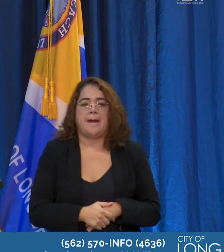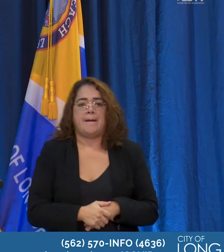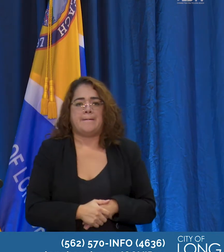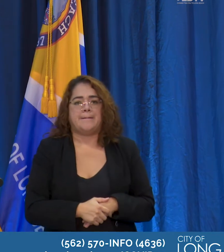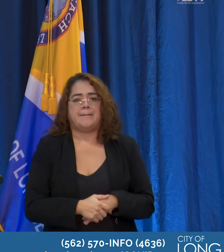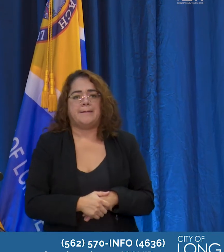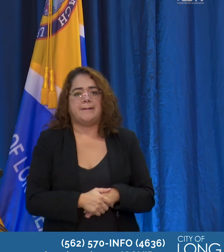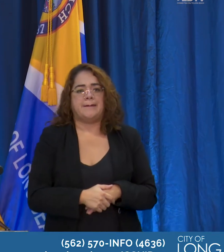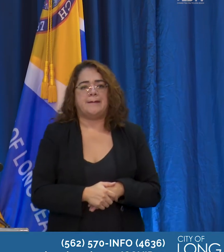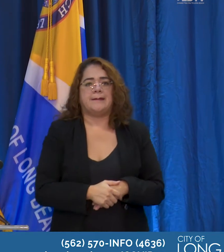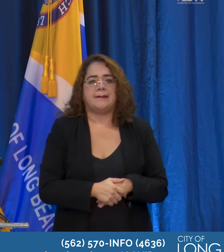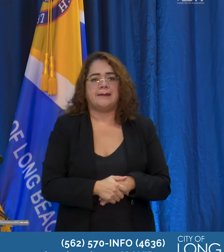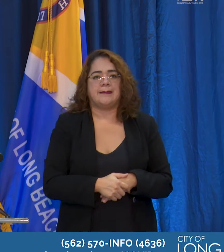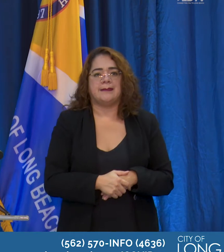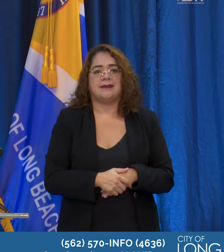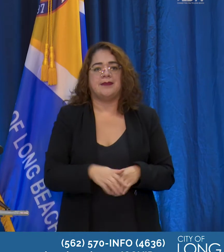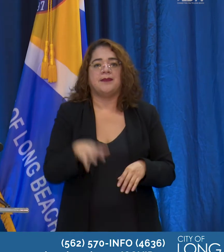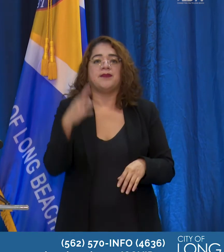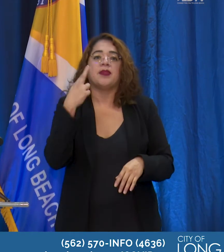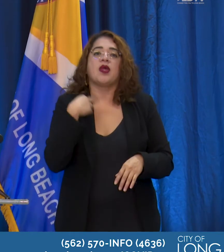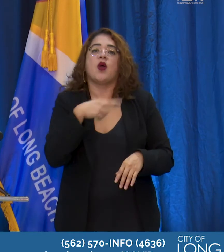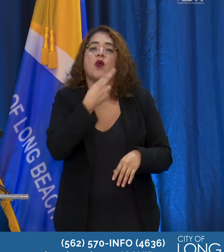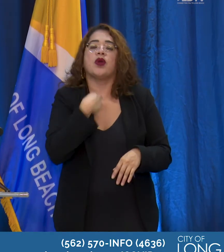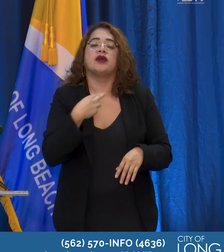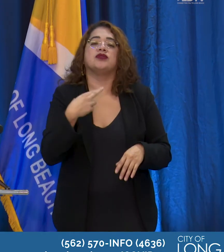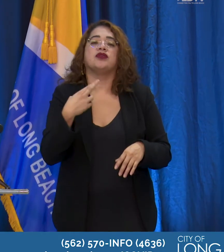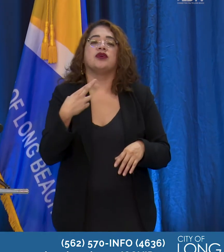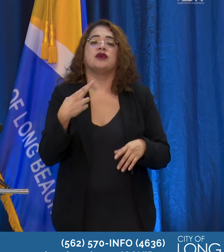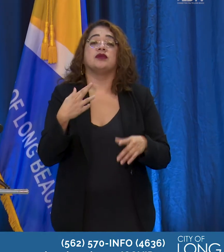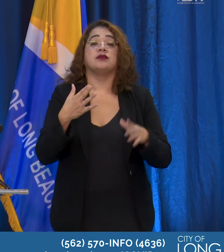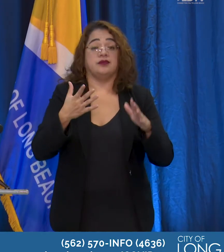So currently restaurants are you know required to operate outside